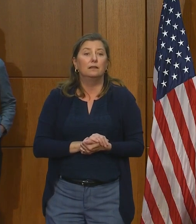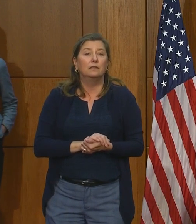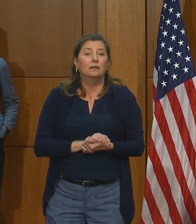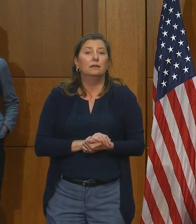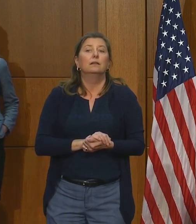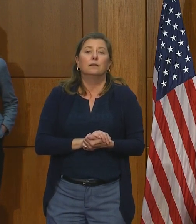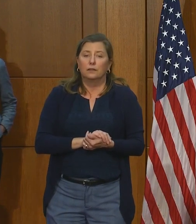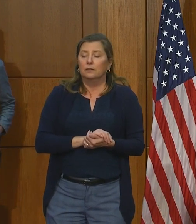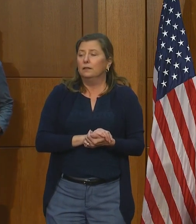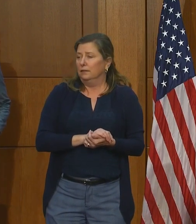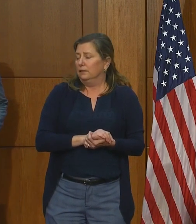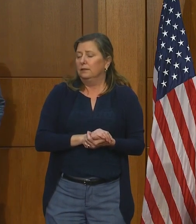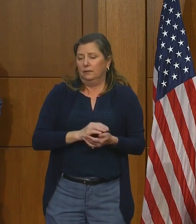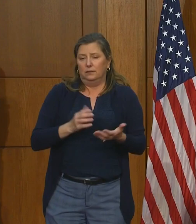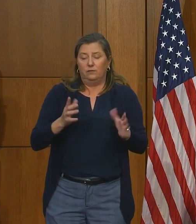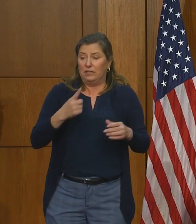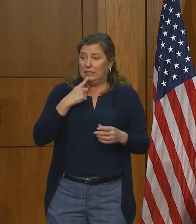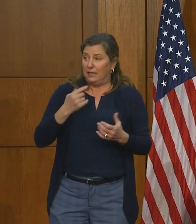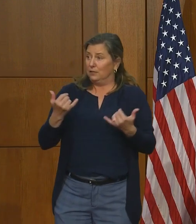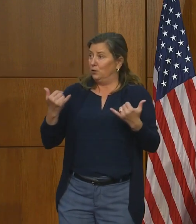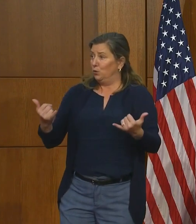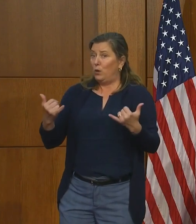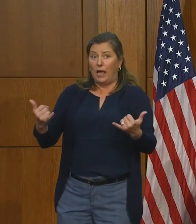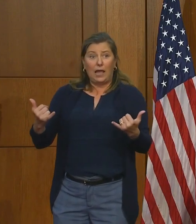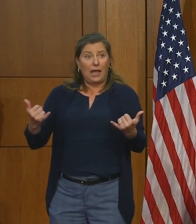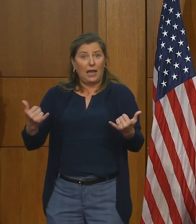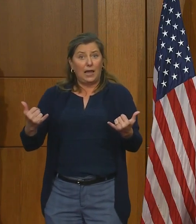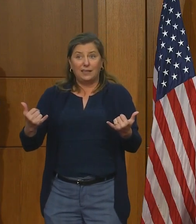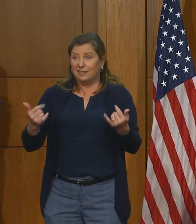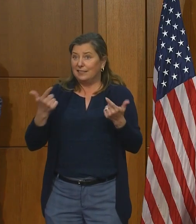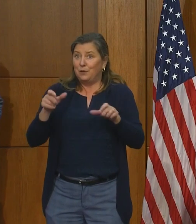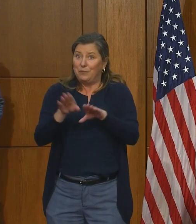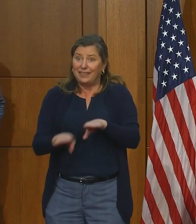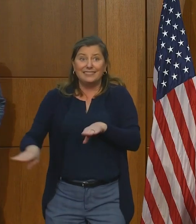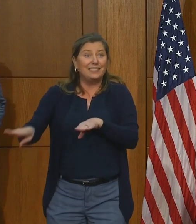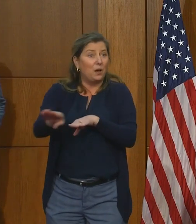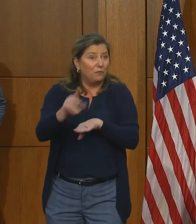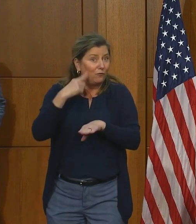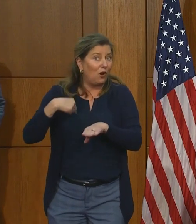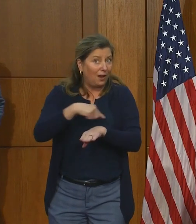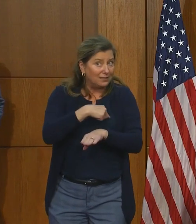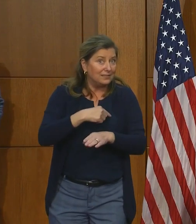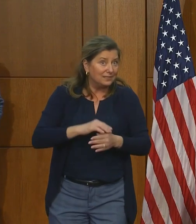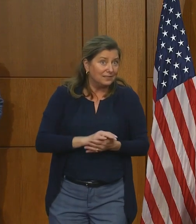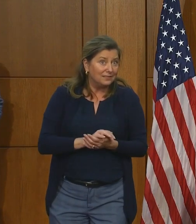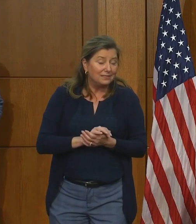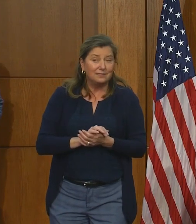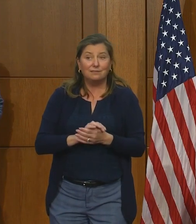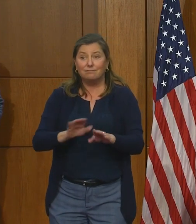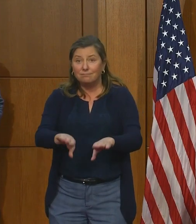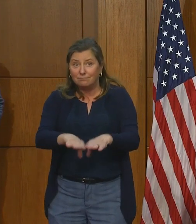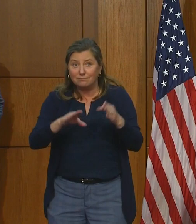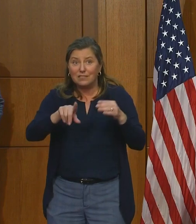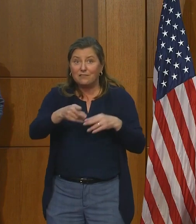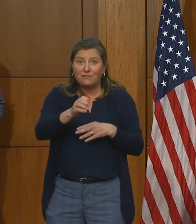LISTENING TODAY- AS WE- HAVE